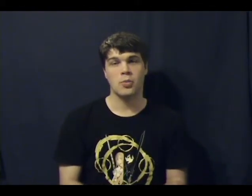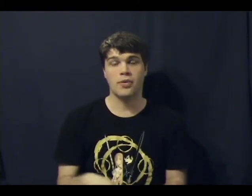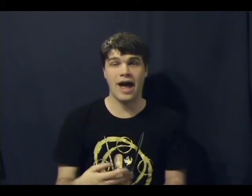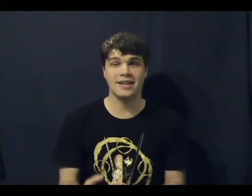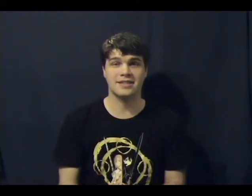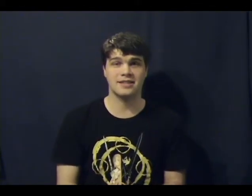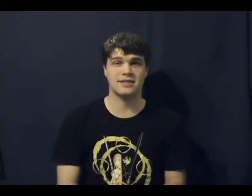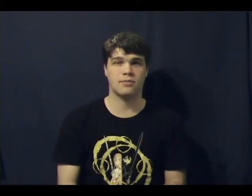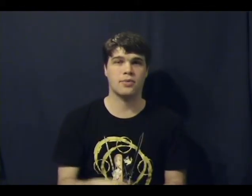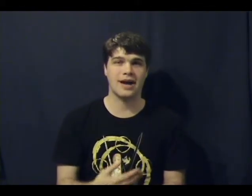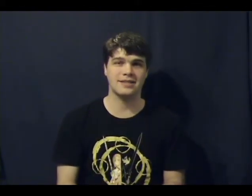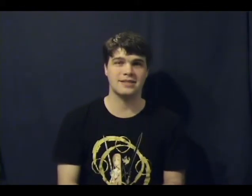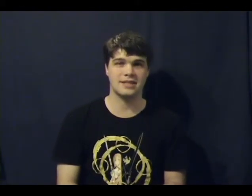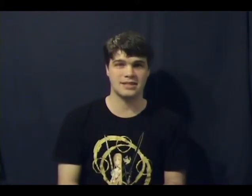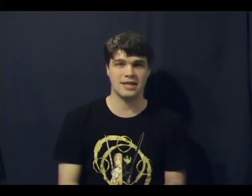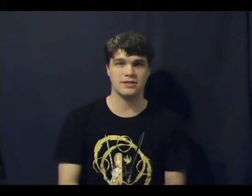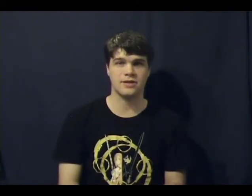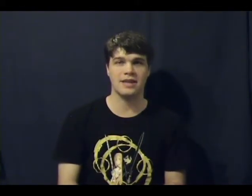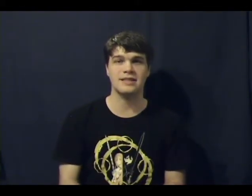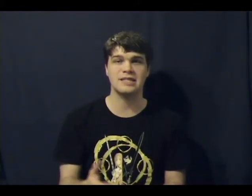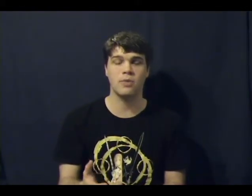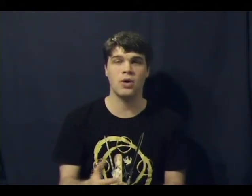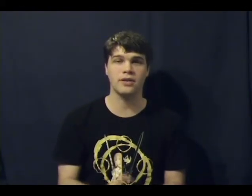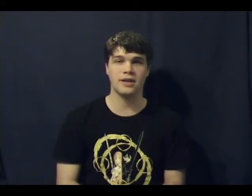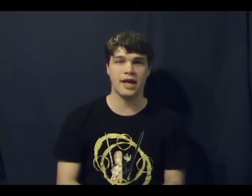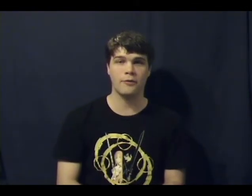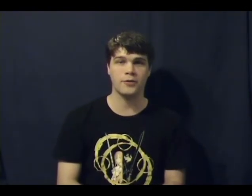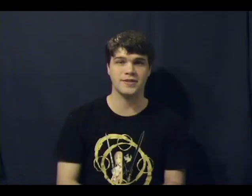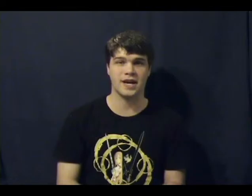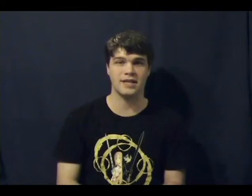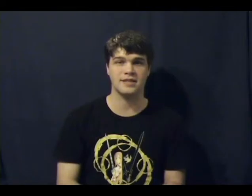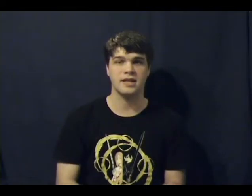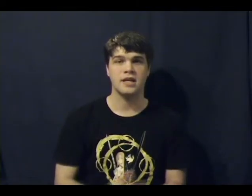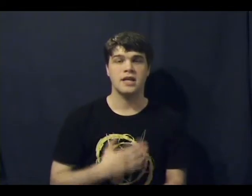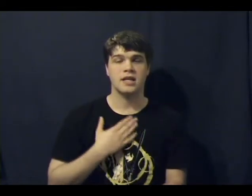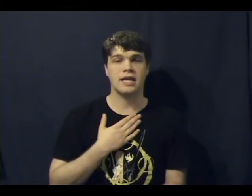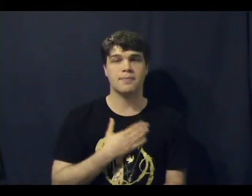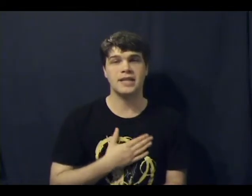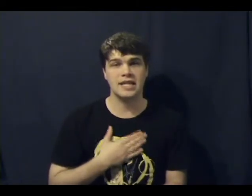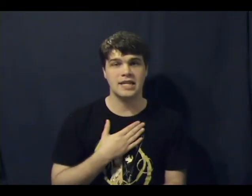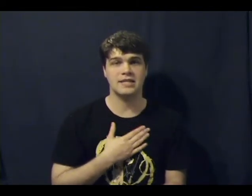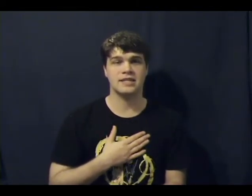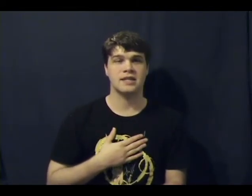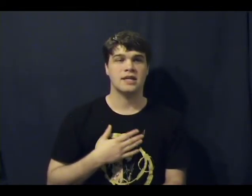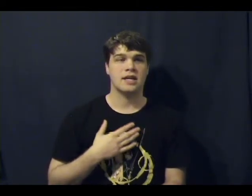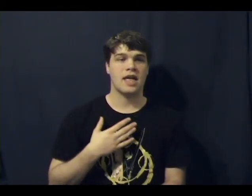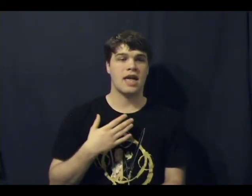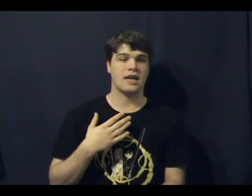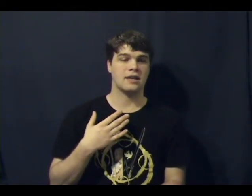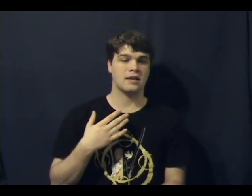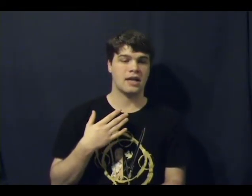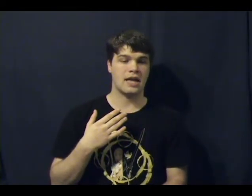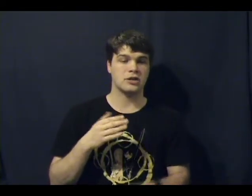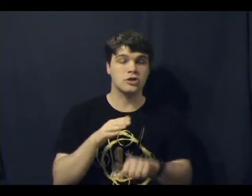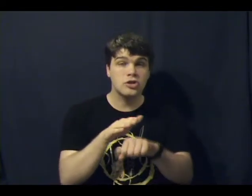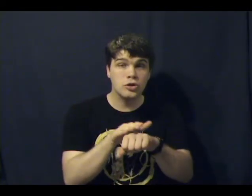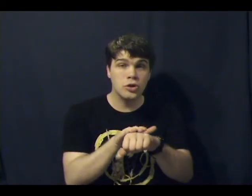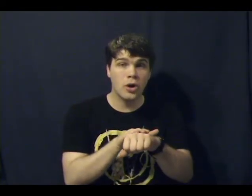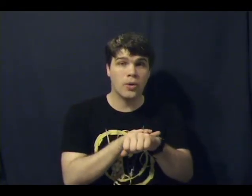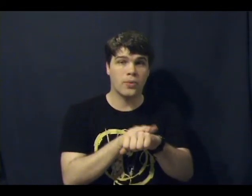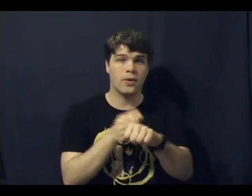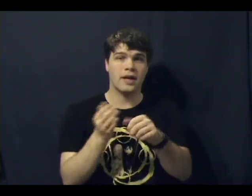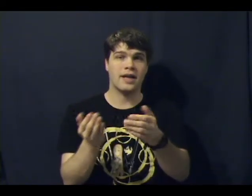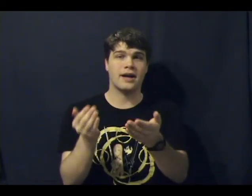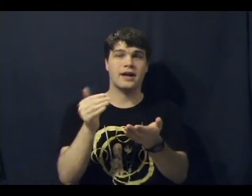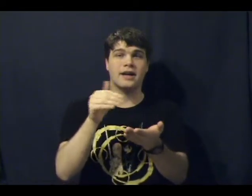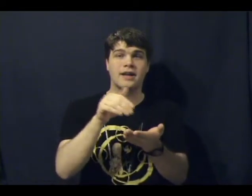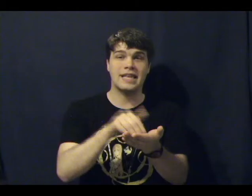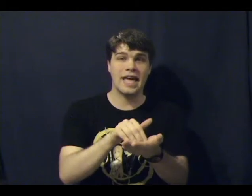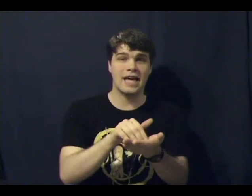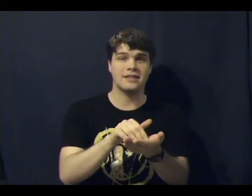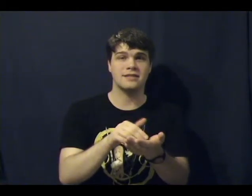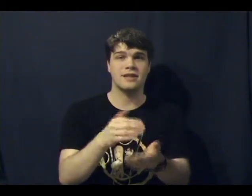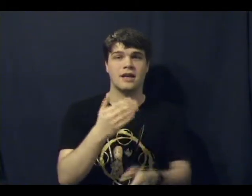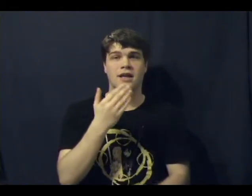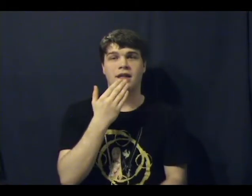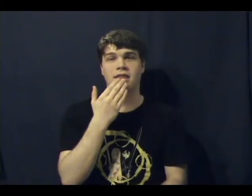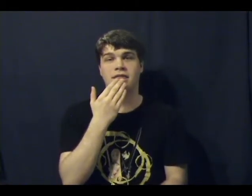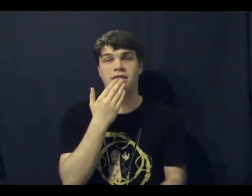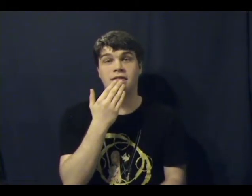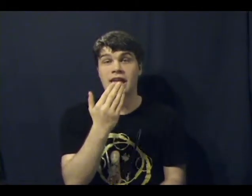Practice, practice these things, okay? These small helpful signs like please and... and slow, again, thank